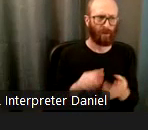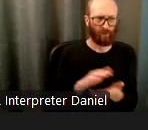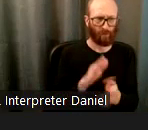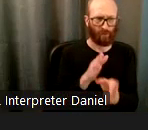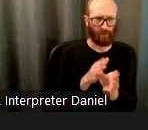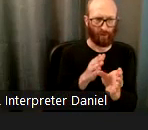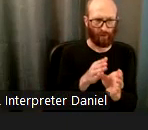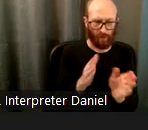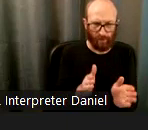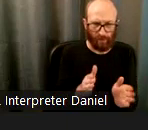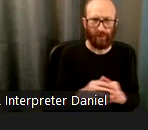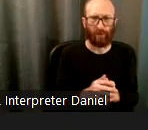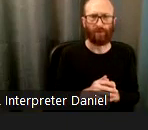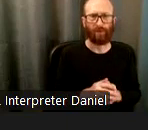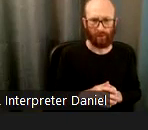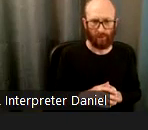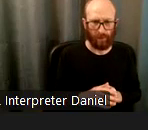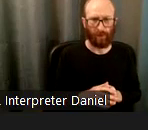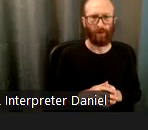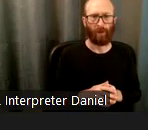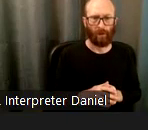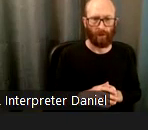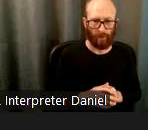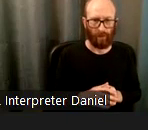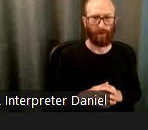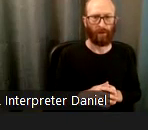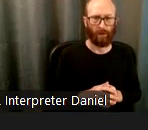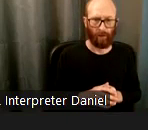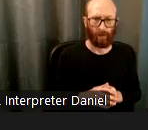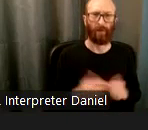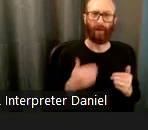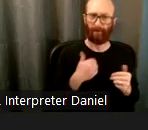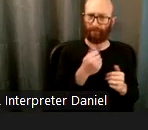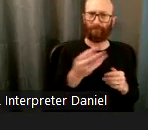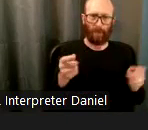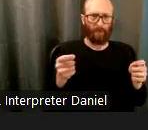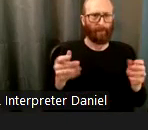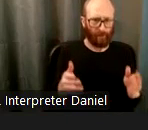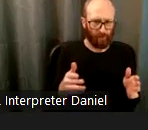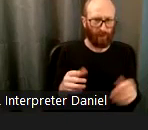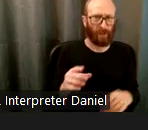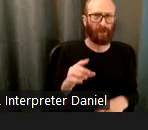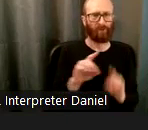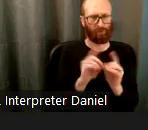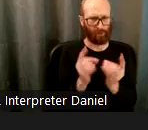Community Liaisons, and we have a handful of Administrators and District folks as well and